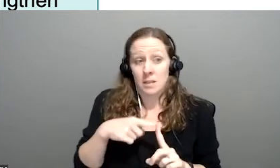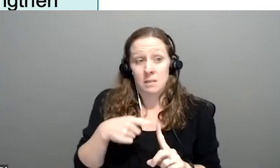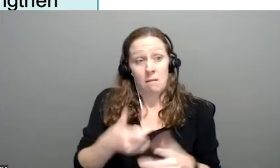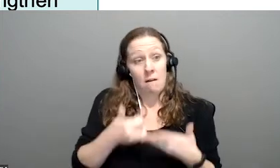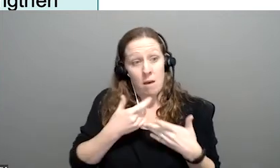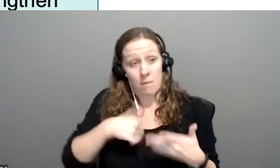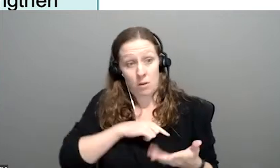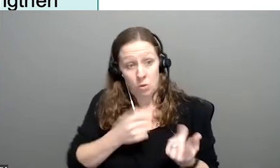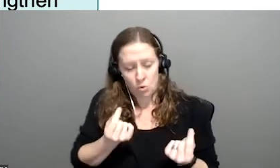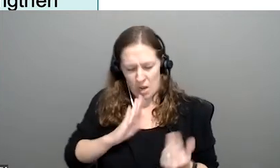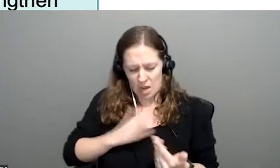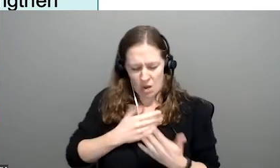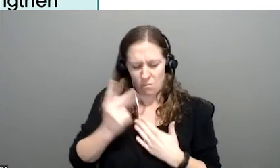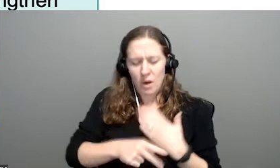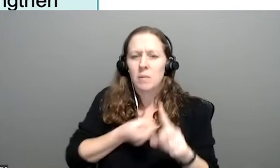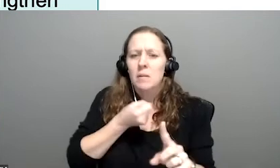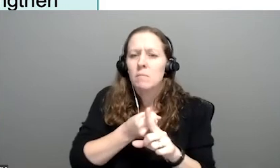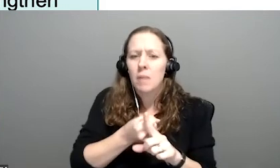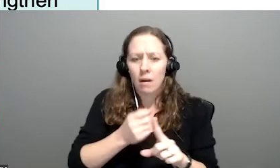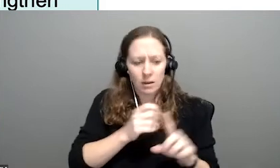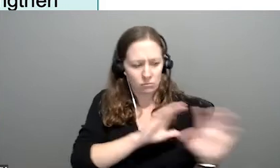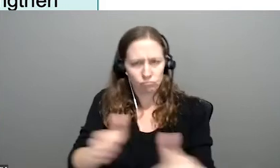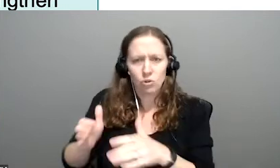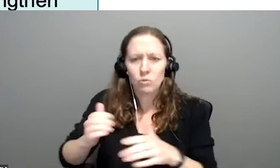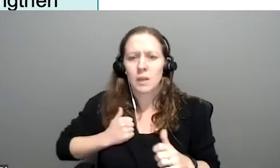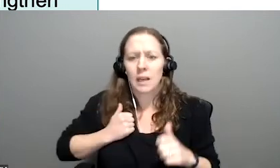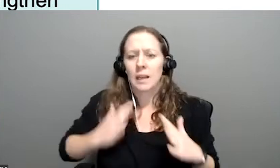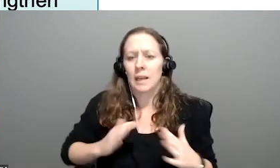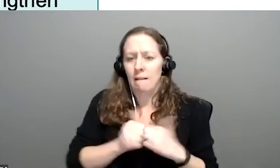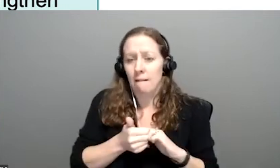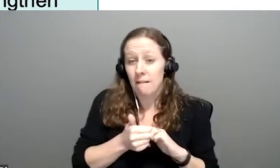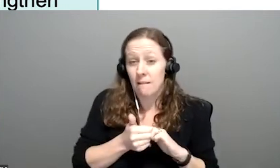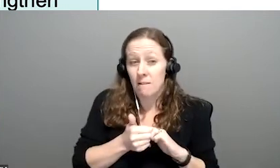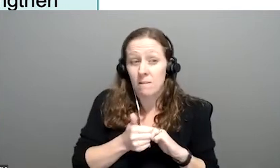programs have on different groups of Canadians. This includes positive and negative impacts,